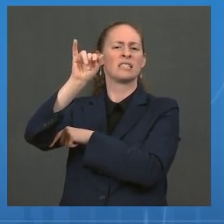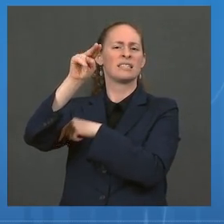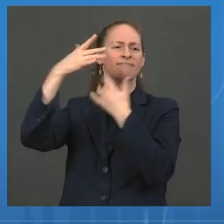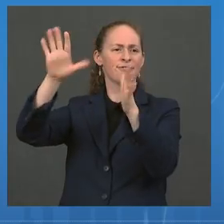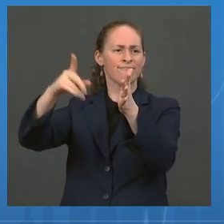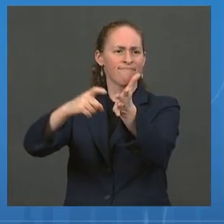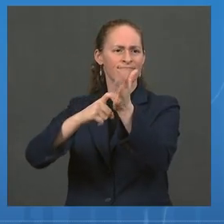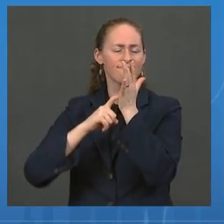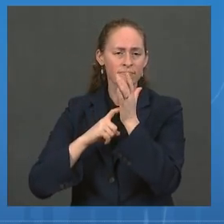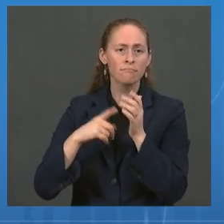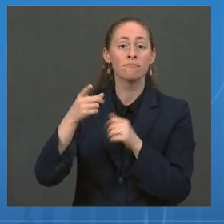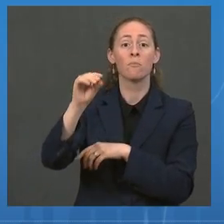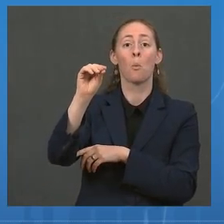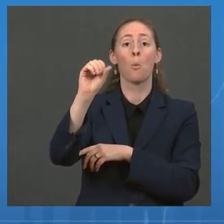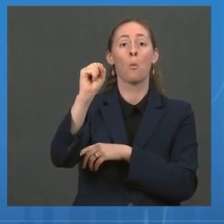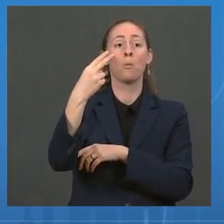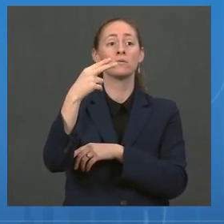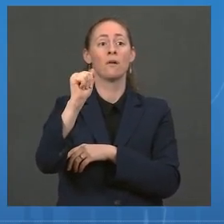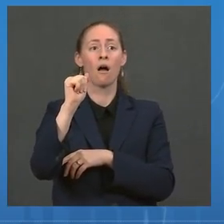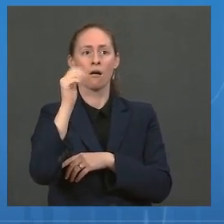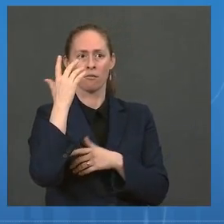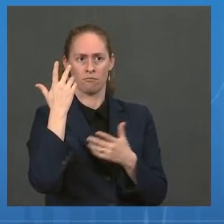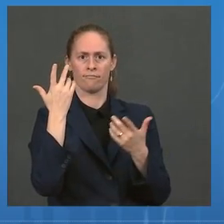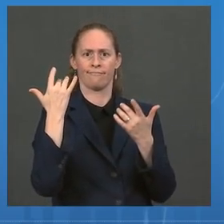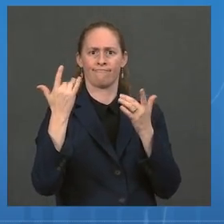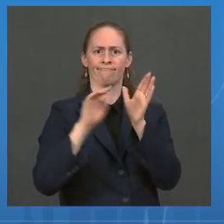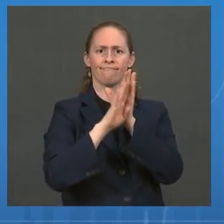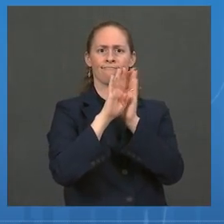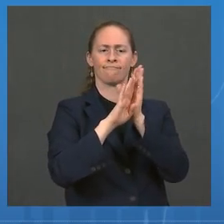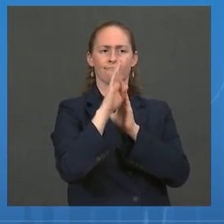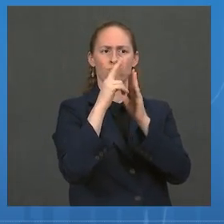which is coming for employers with more than 100 employees